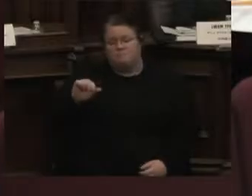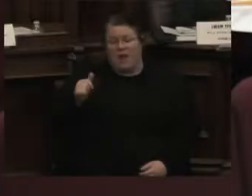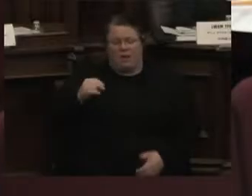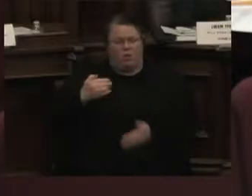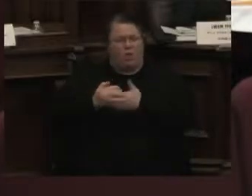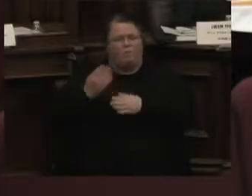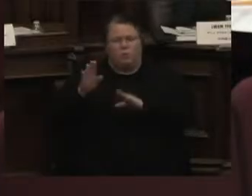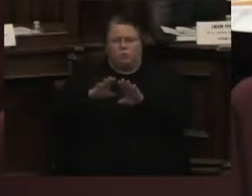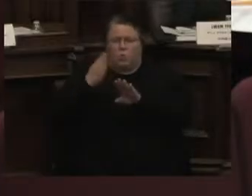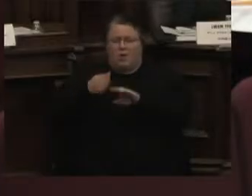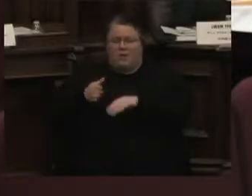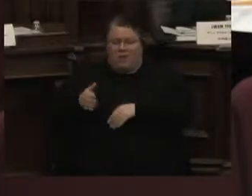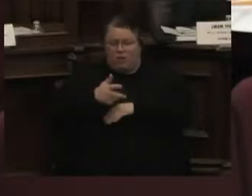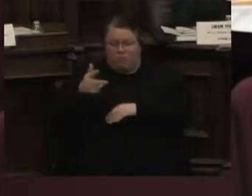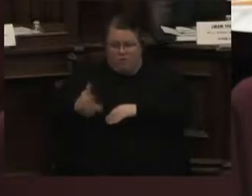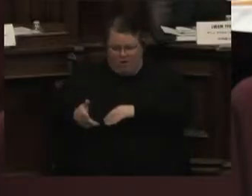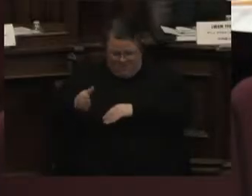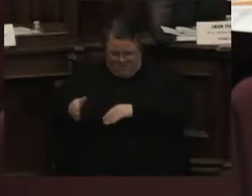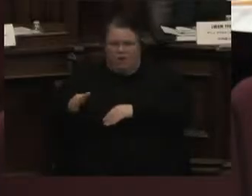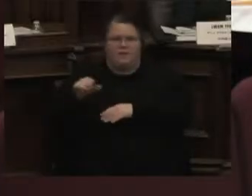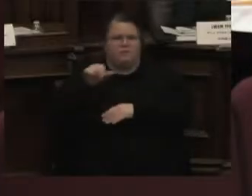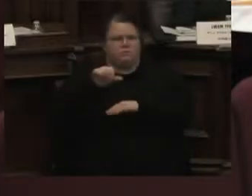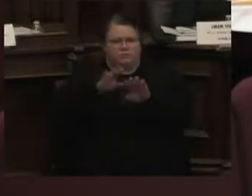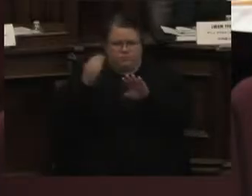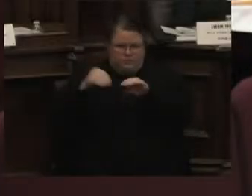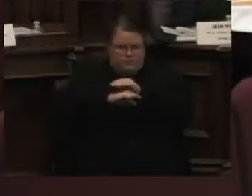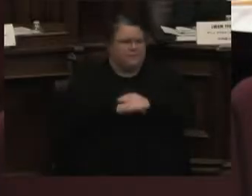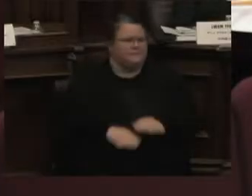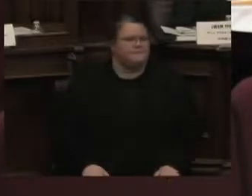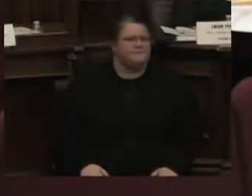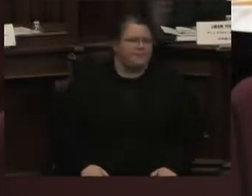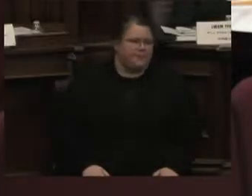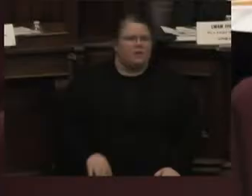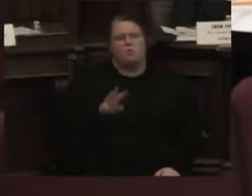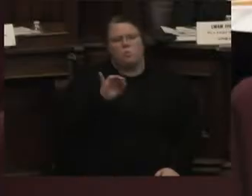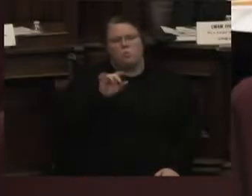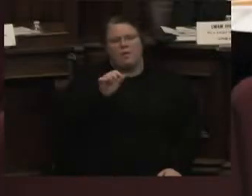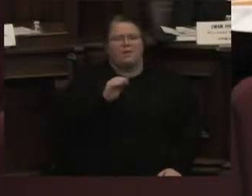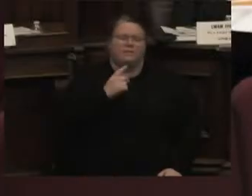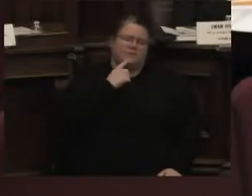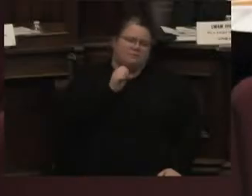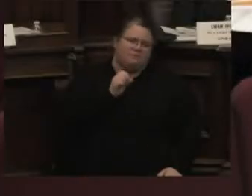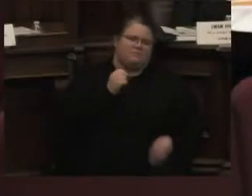a non-busy time, you can always park on the Bragdon side by the